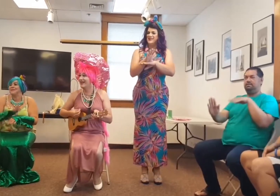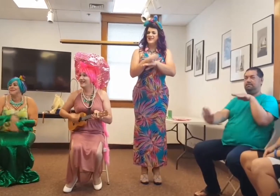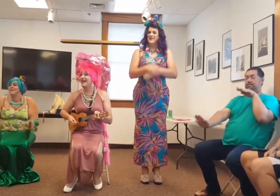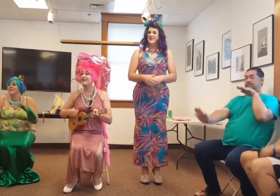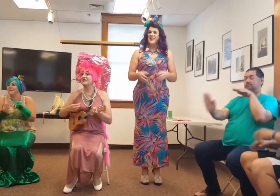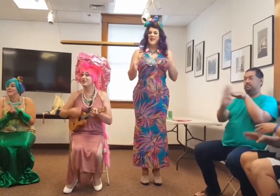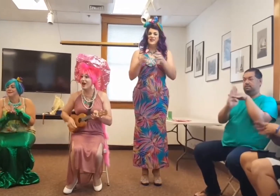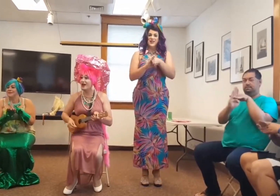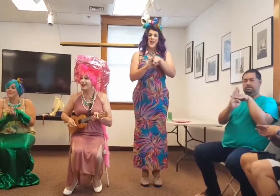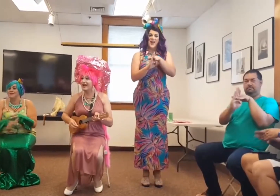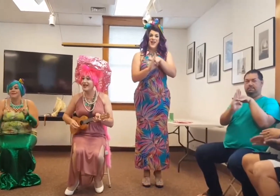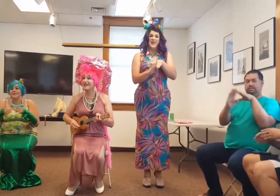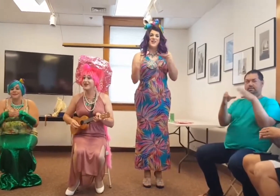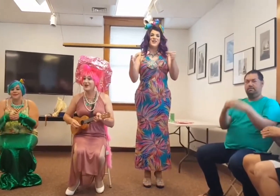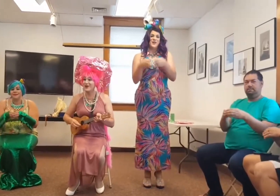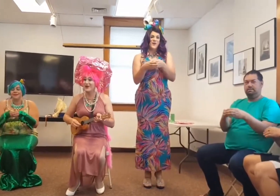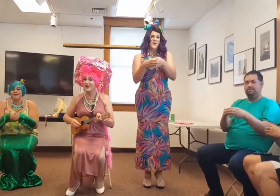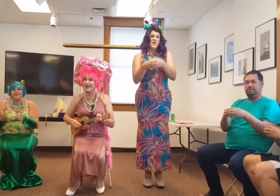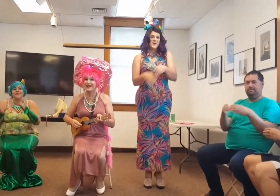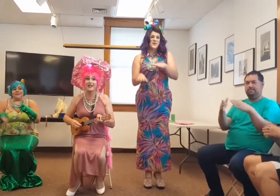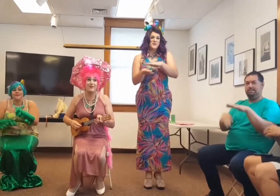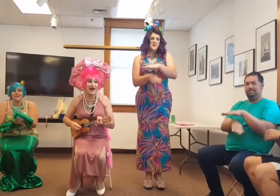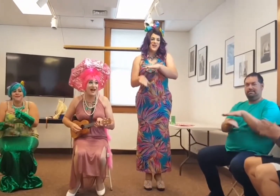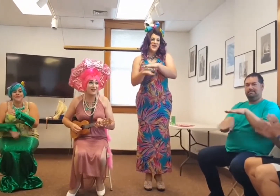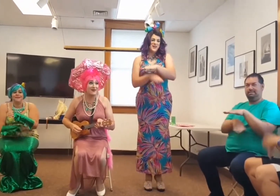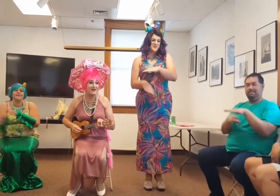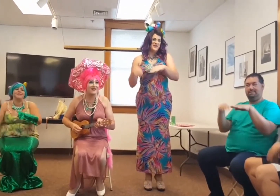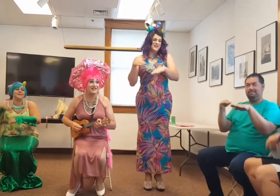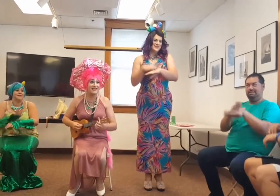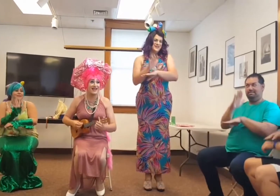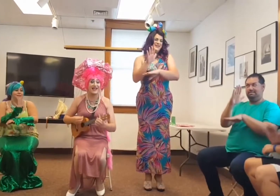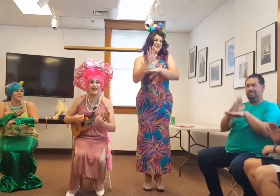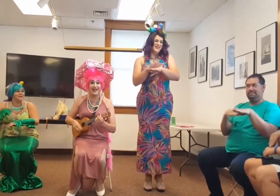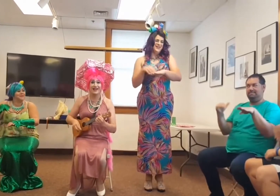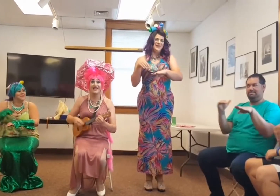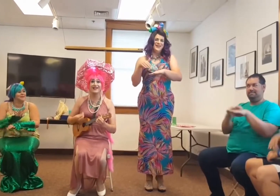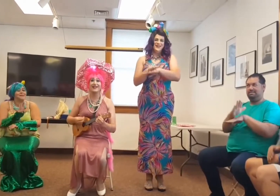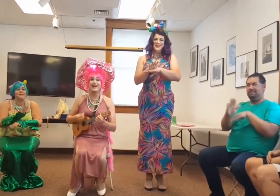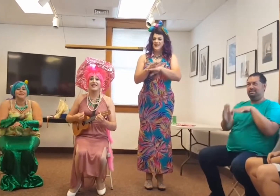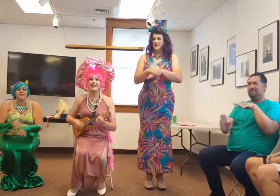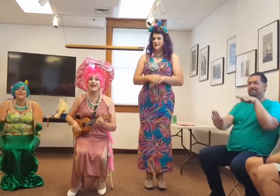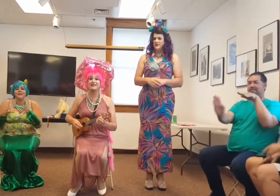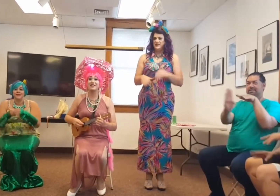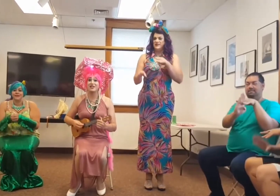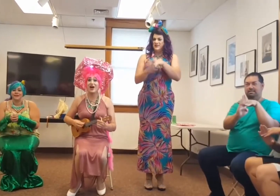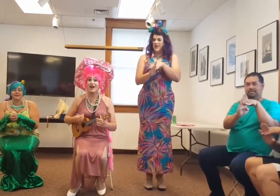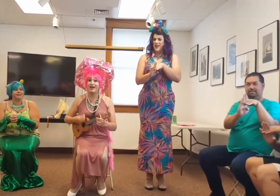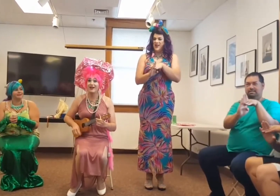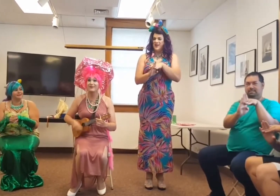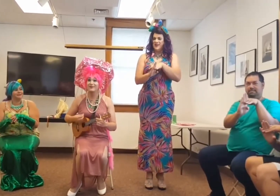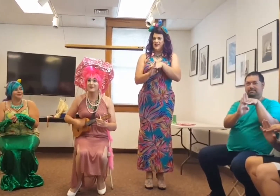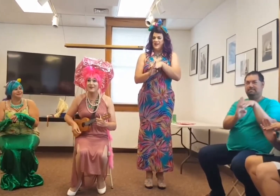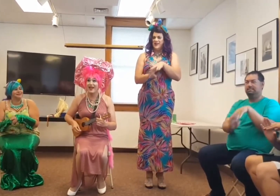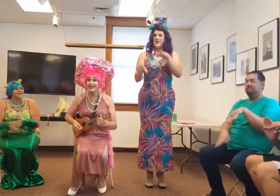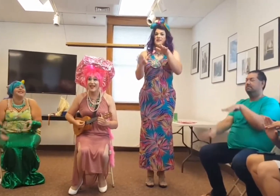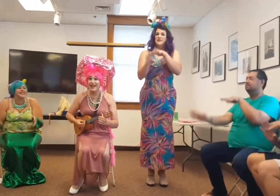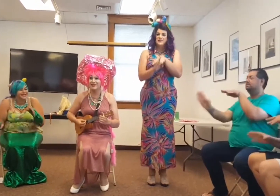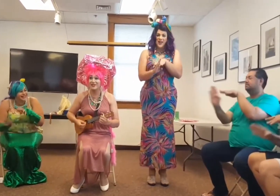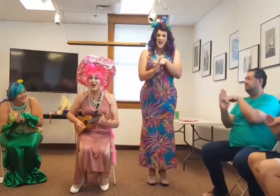There's a shark in the hole in the bottom of the sea. There's a shark. There's a shark.